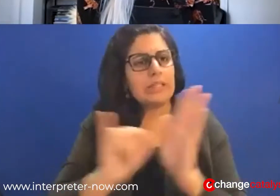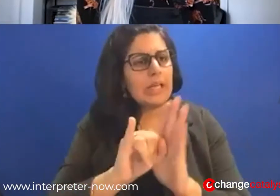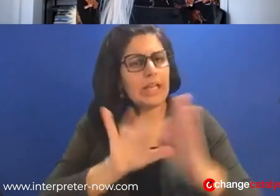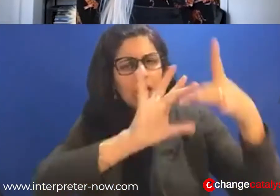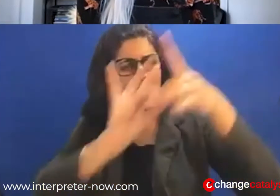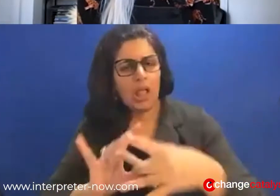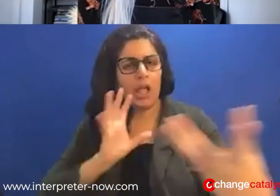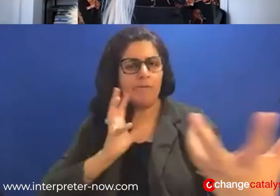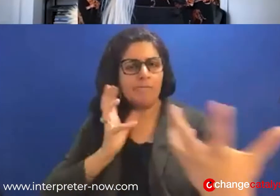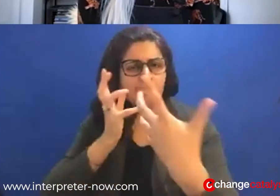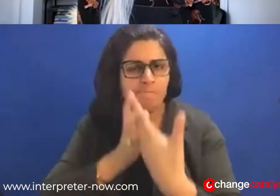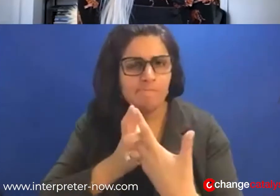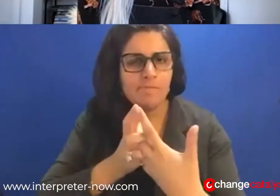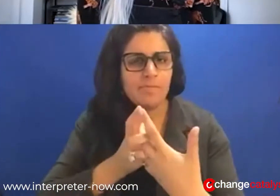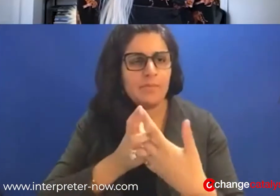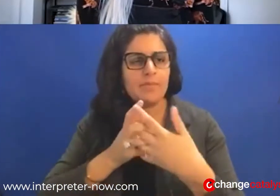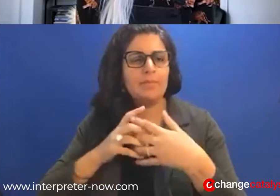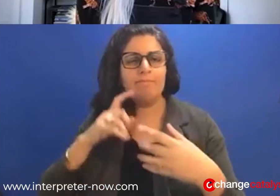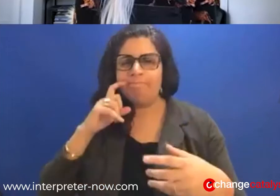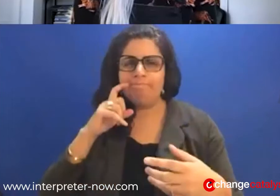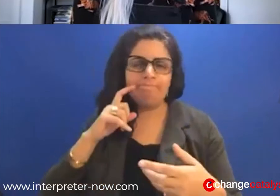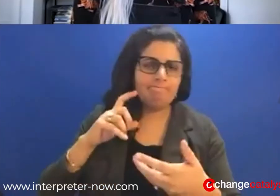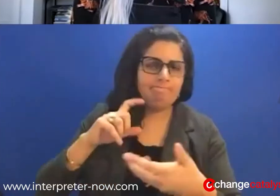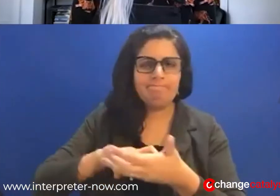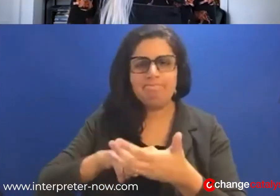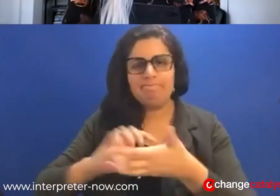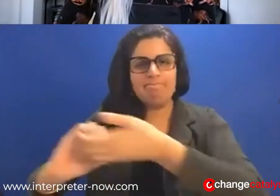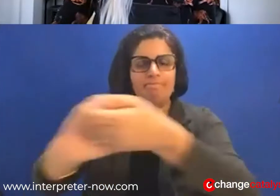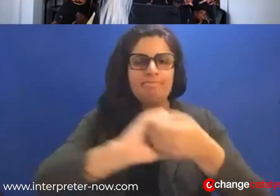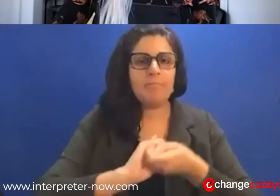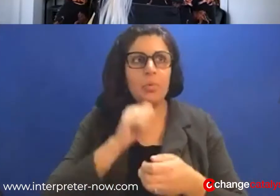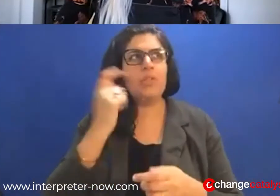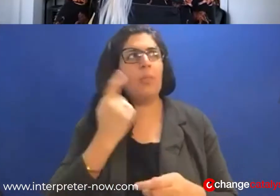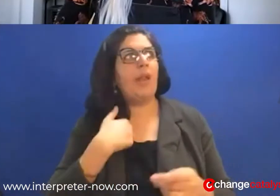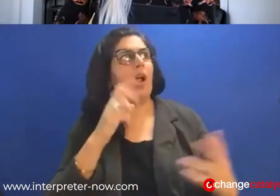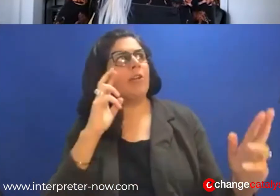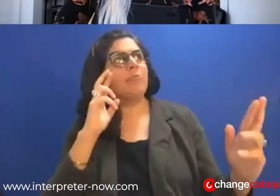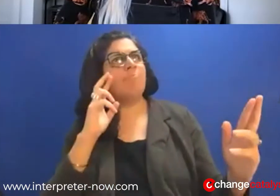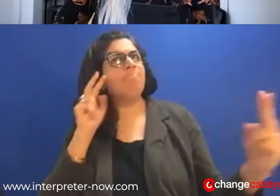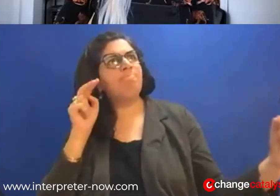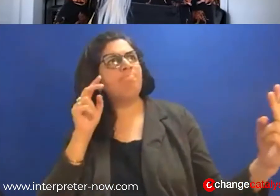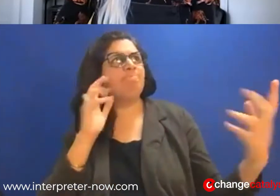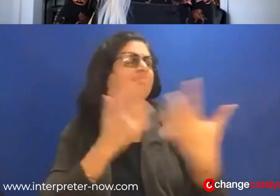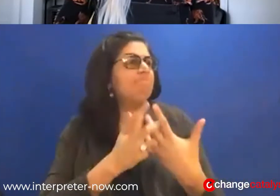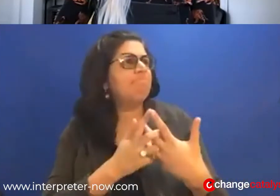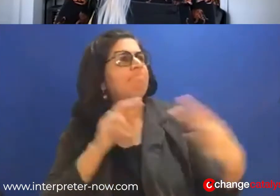and inspiration in that. Who's someone who I really identify with who's in this place that I might be working towards in my own life?